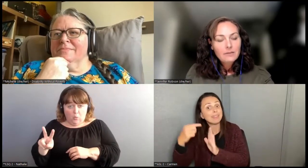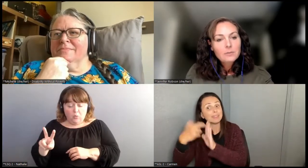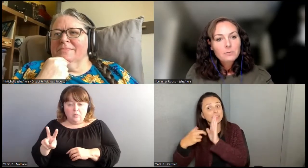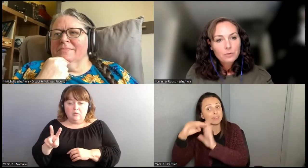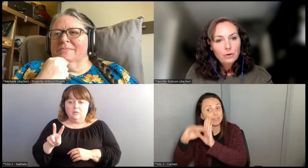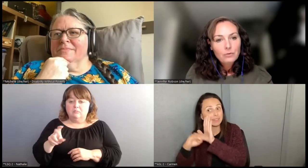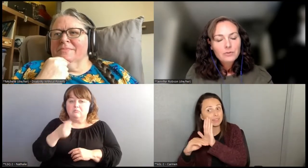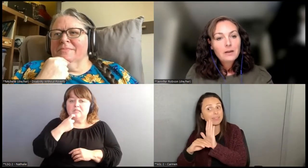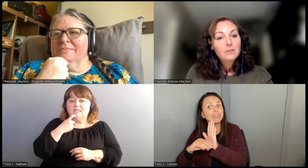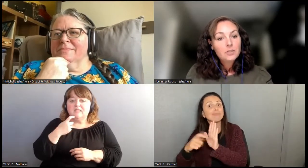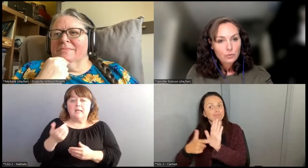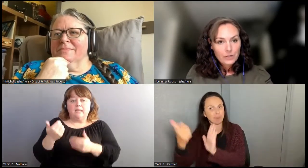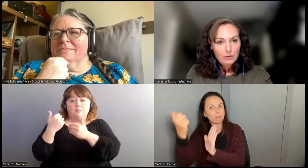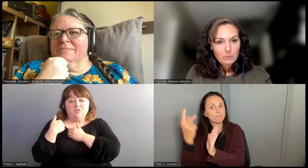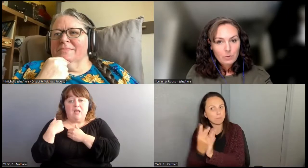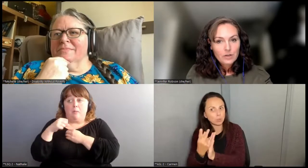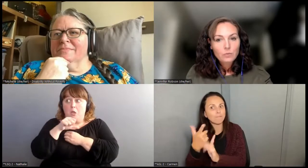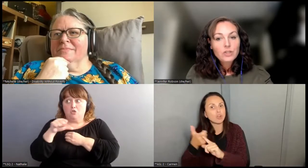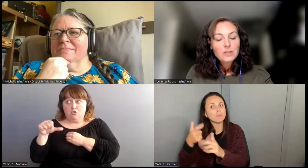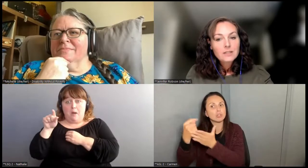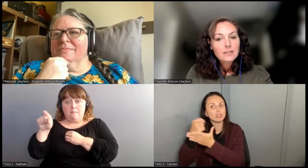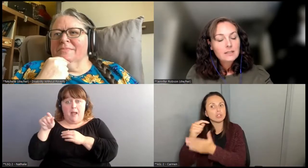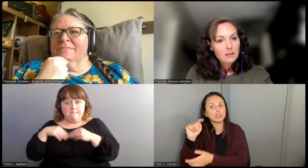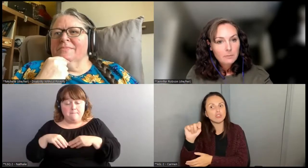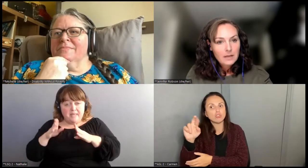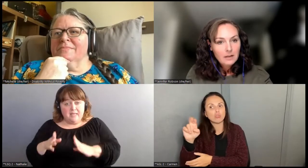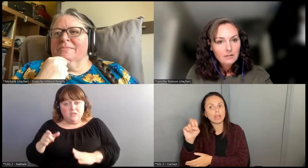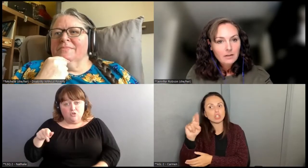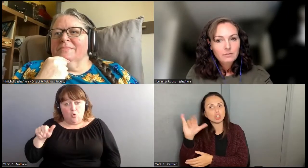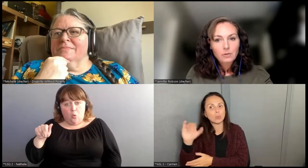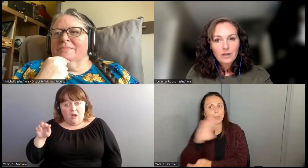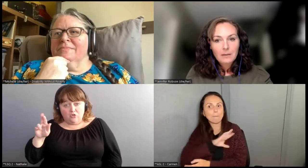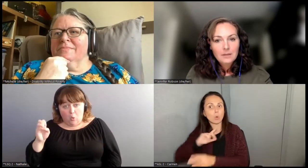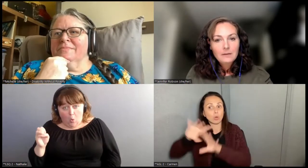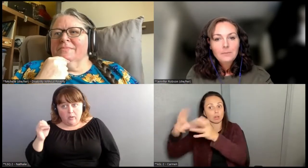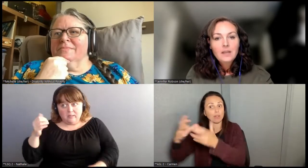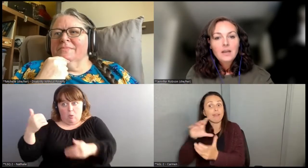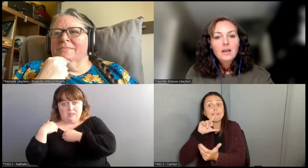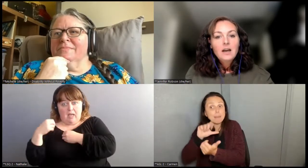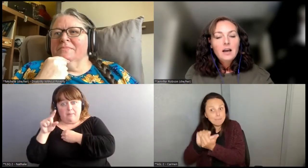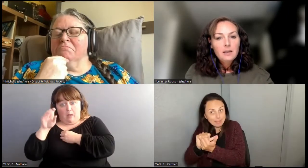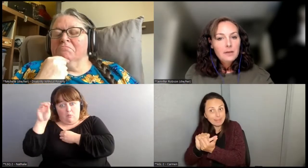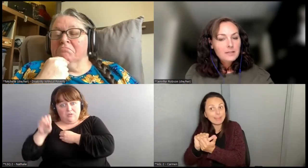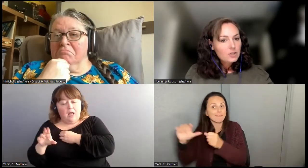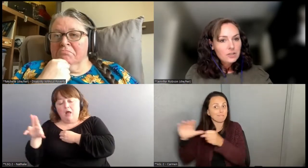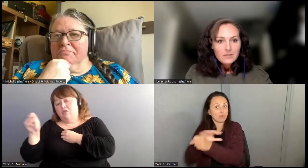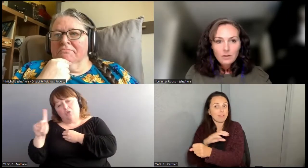TO BE APPROVED BY THE TREASURY BOARD. IT IS A COMMITTEE OF THE FULL CABINET. IT IS THE